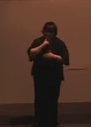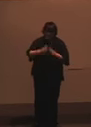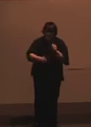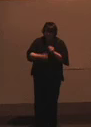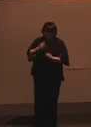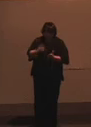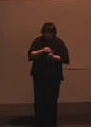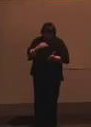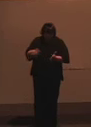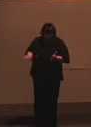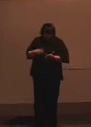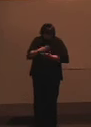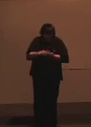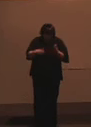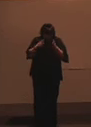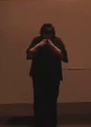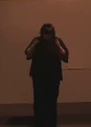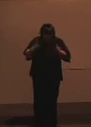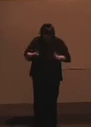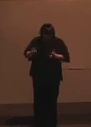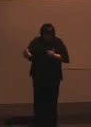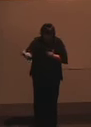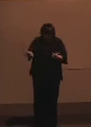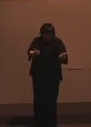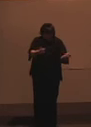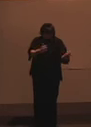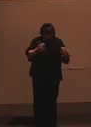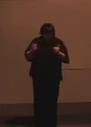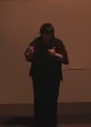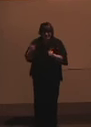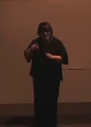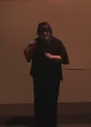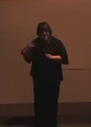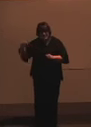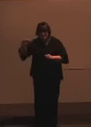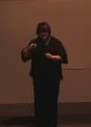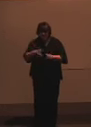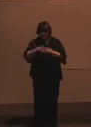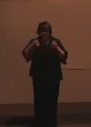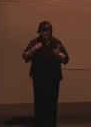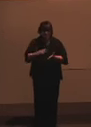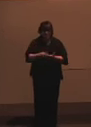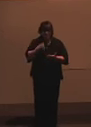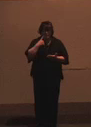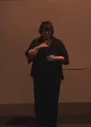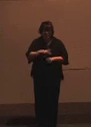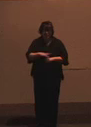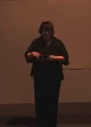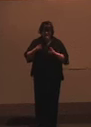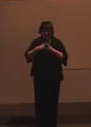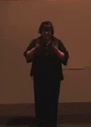So I have to say you have to pay a lot of money for this emptiness or something like that.